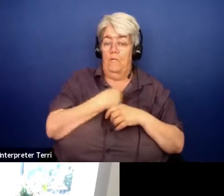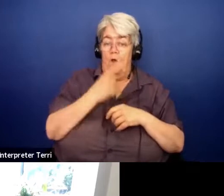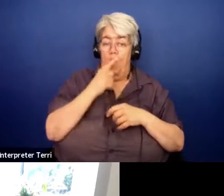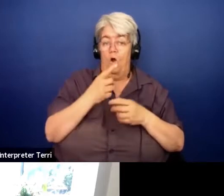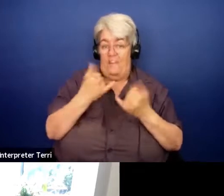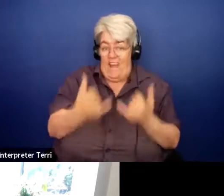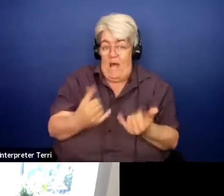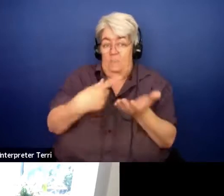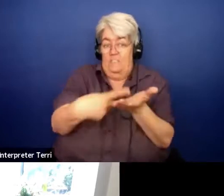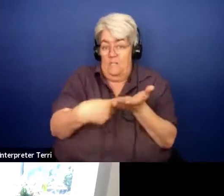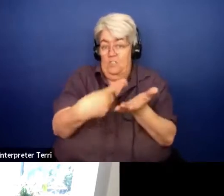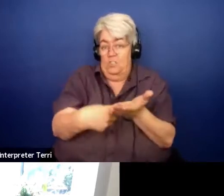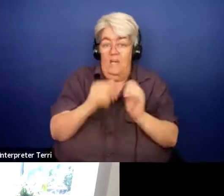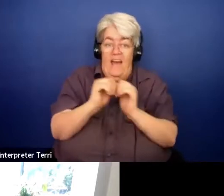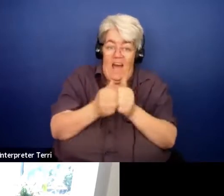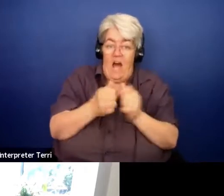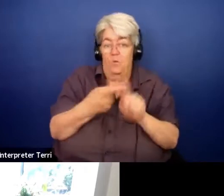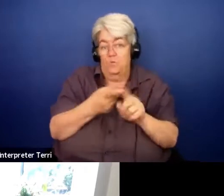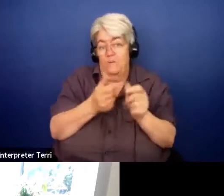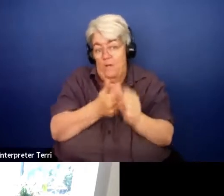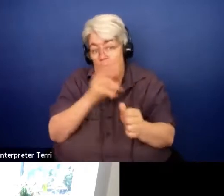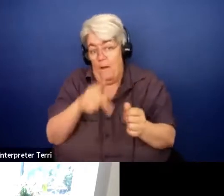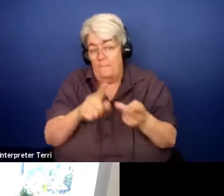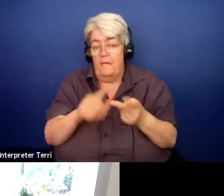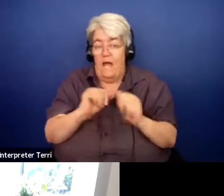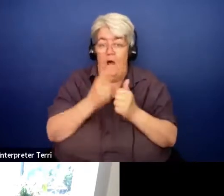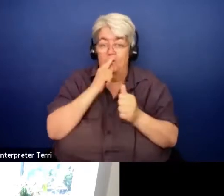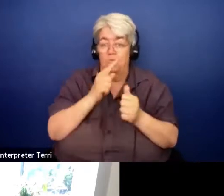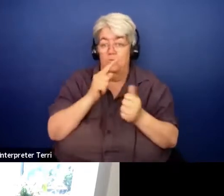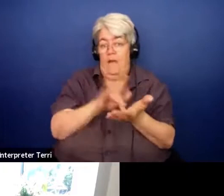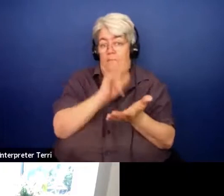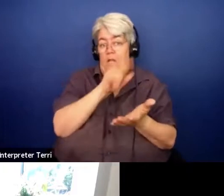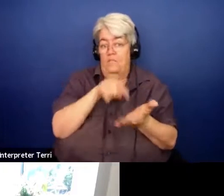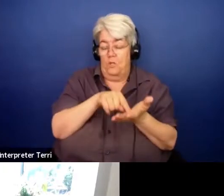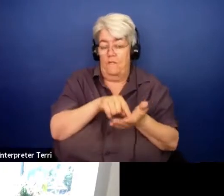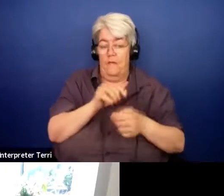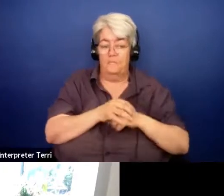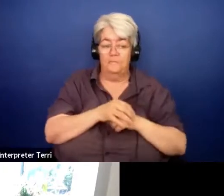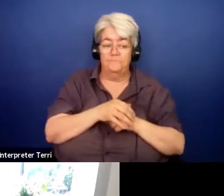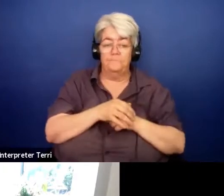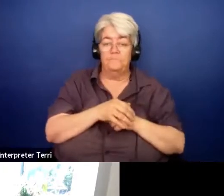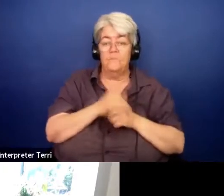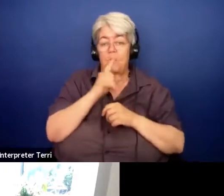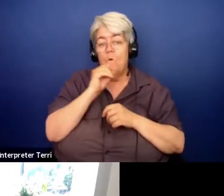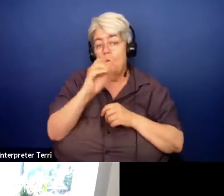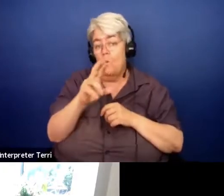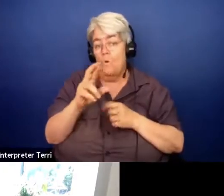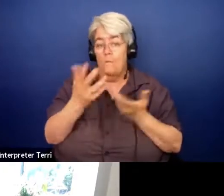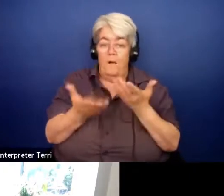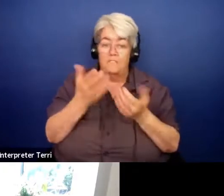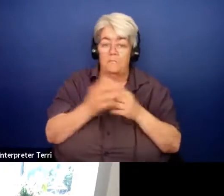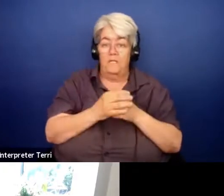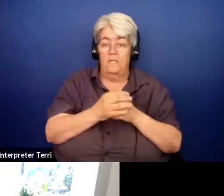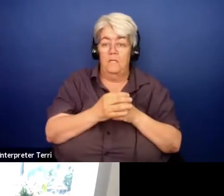about how we can follow up with that and capitalize on that. Or possibly hand that work off to